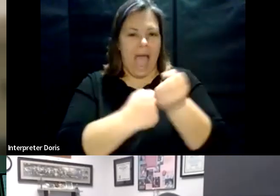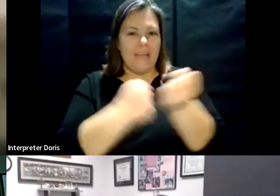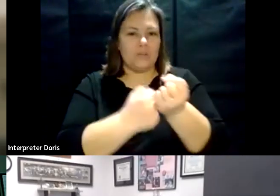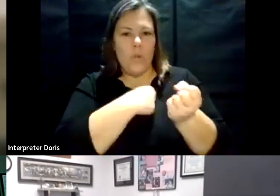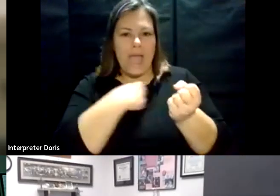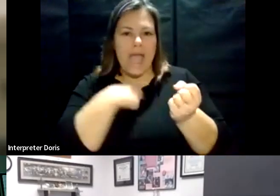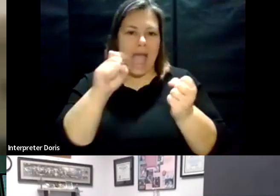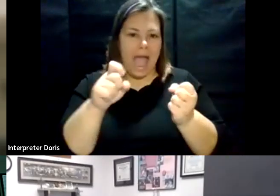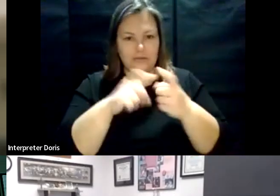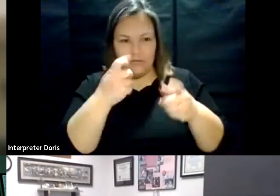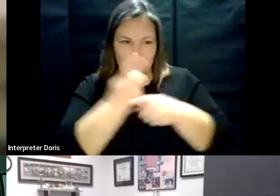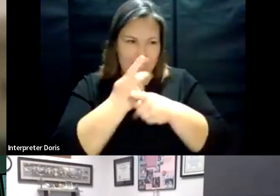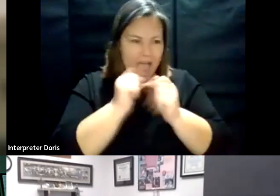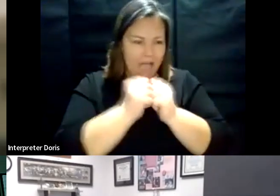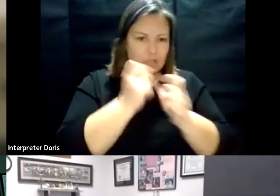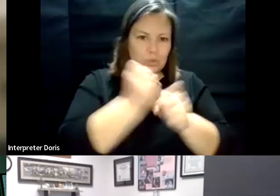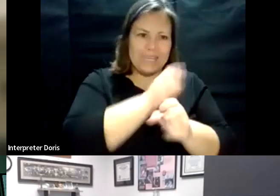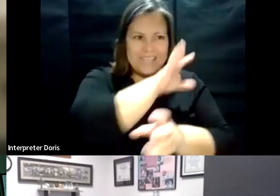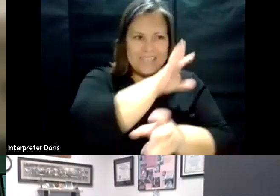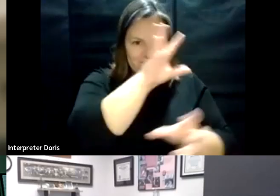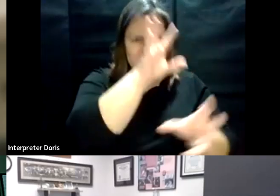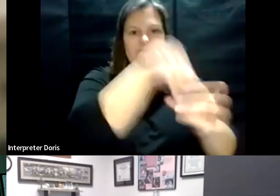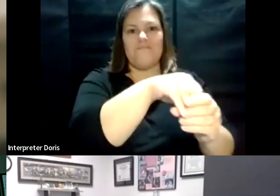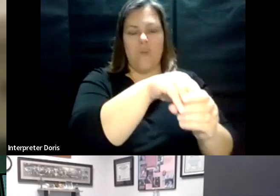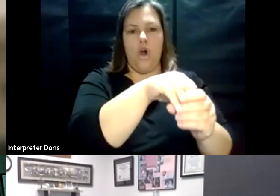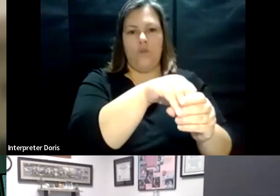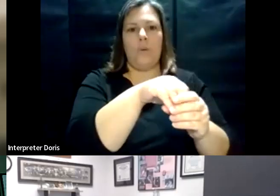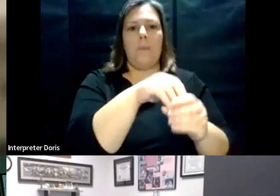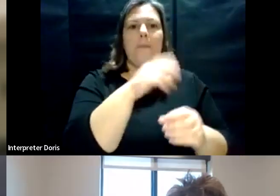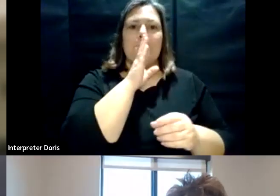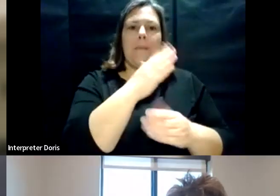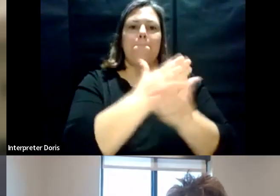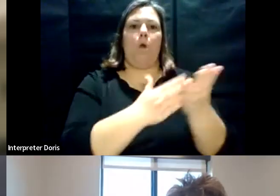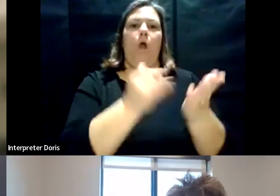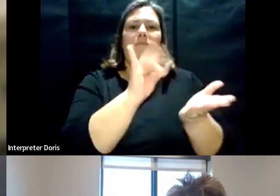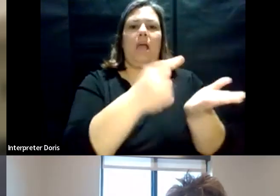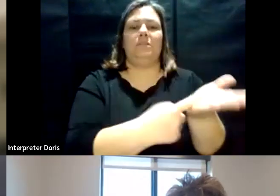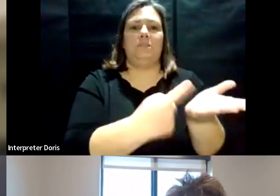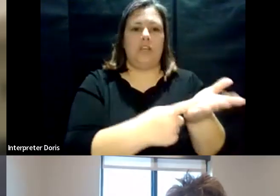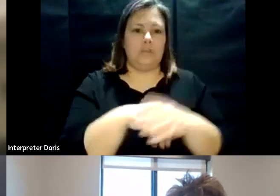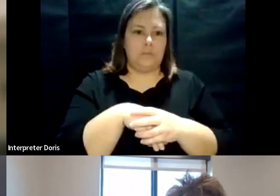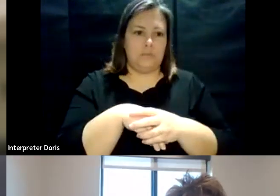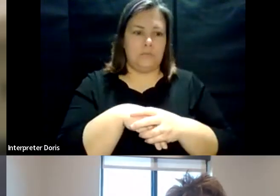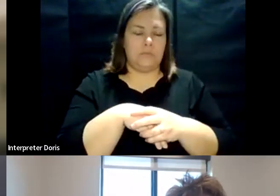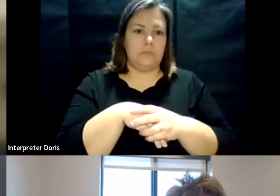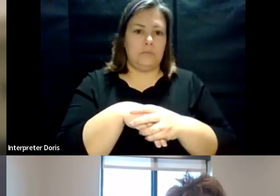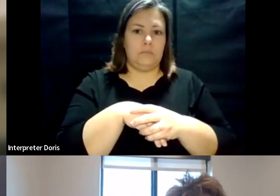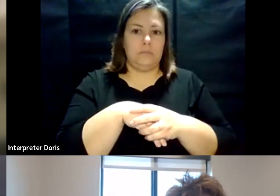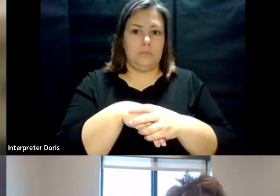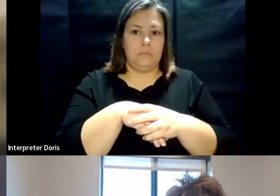But we were really going a step above person, centered with with consumer control to really ensure that concerns are at the table and leading this so you may not have been invited, but sometimes that's part of the advocacy, and all of us.